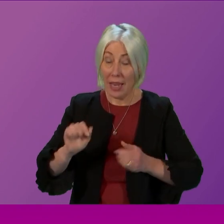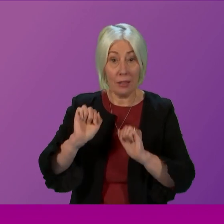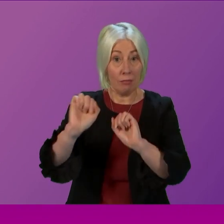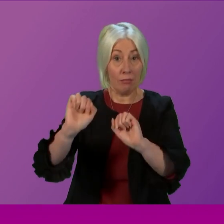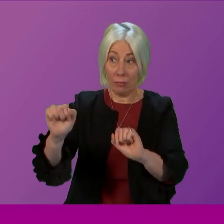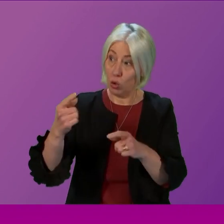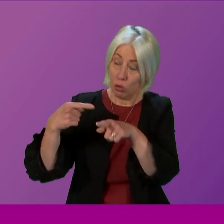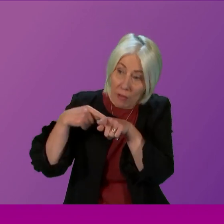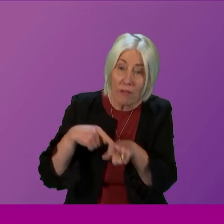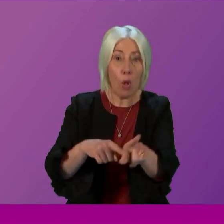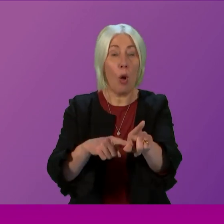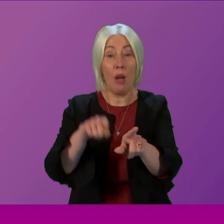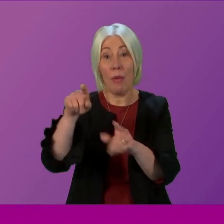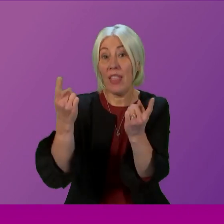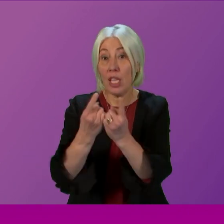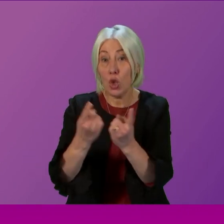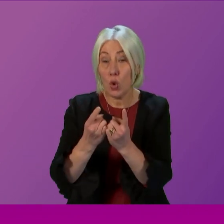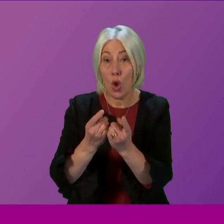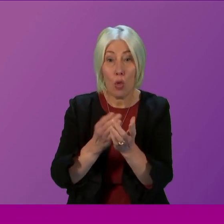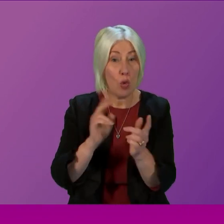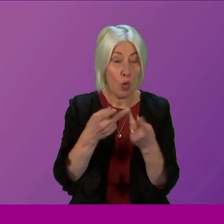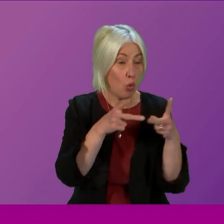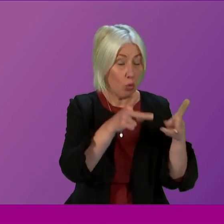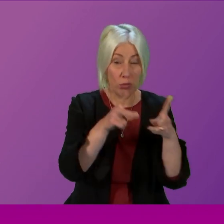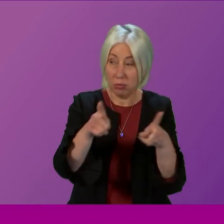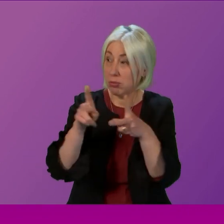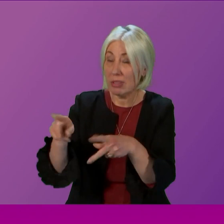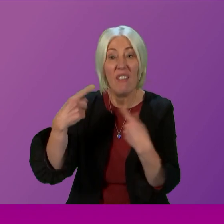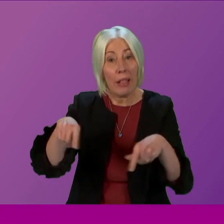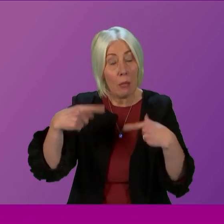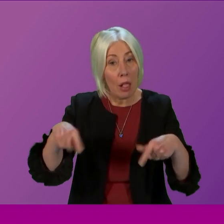to pursue the issue through all the avenues that are available to members.